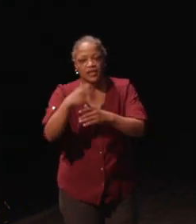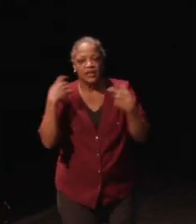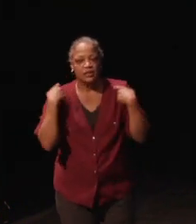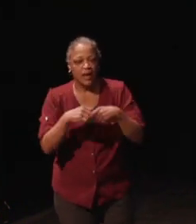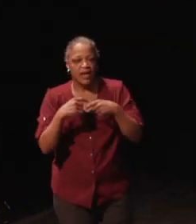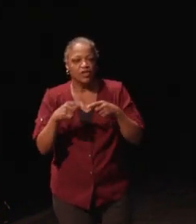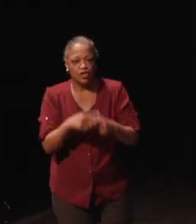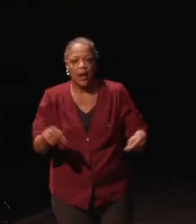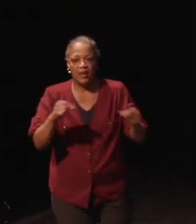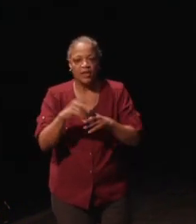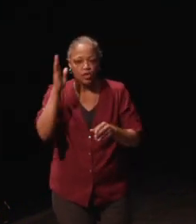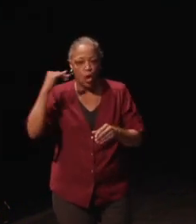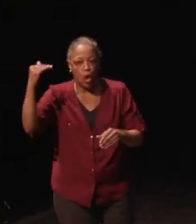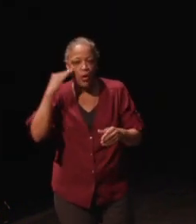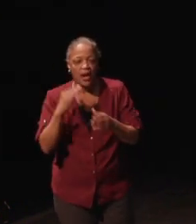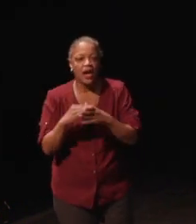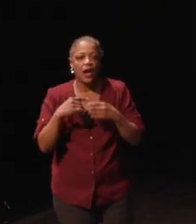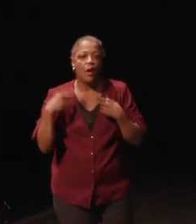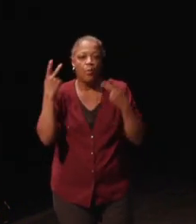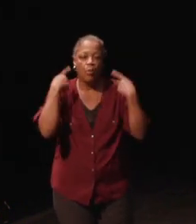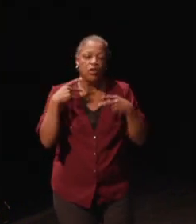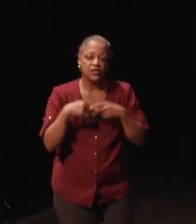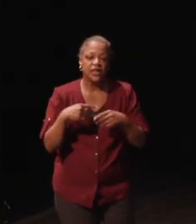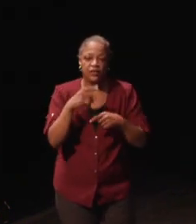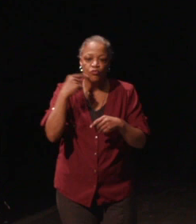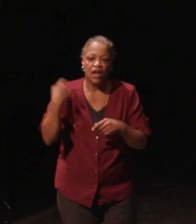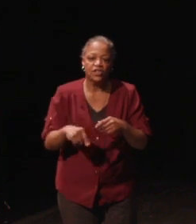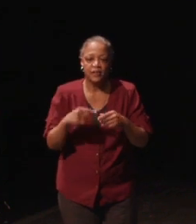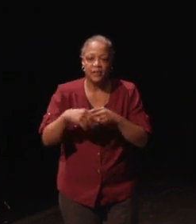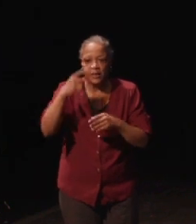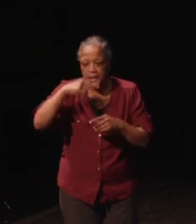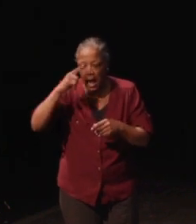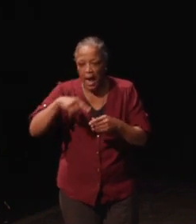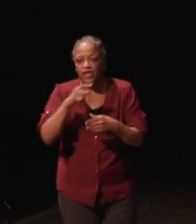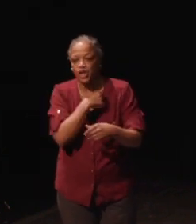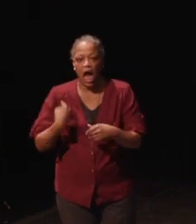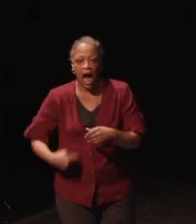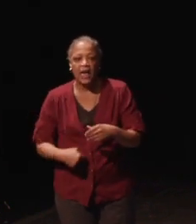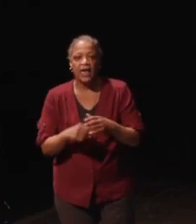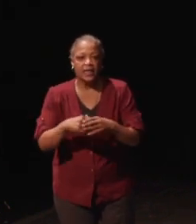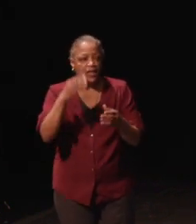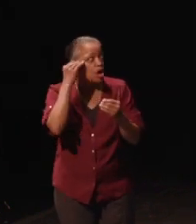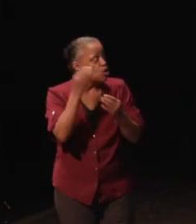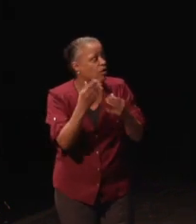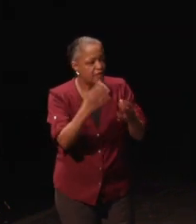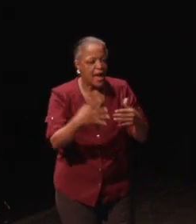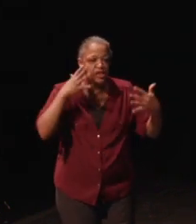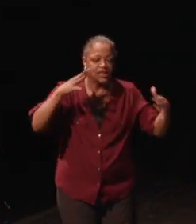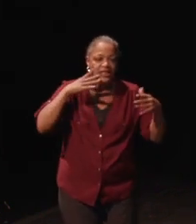Russian, Italian, Vietnamese, Thai, Chinese notification sound effects, chips